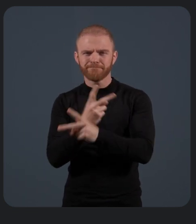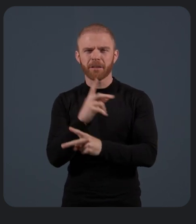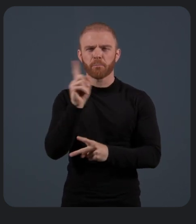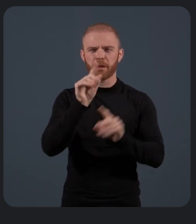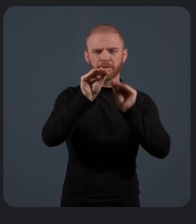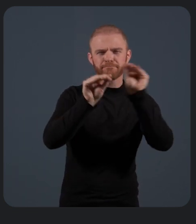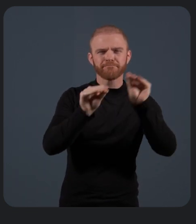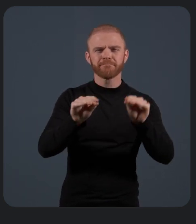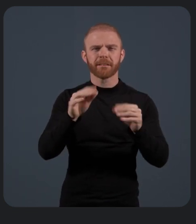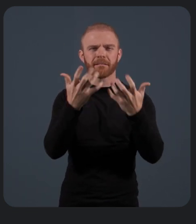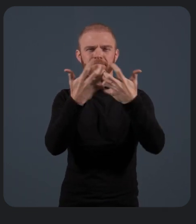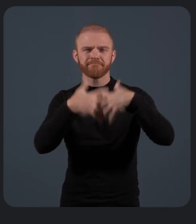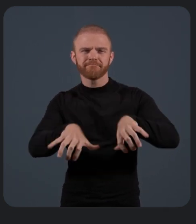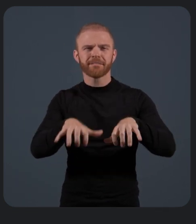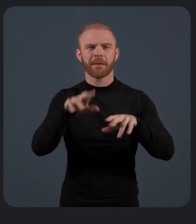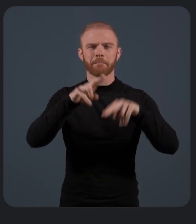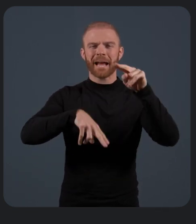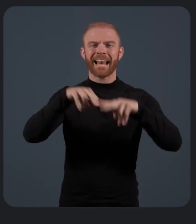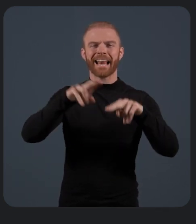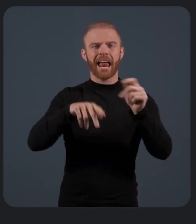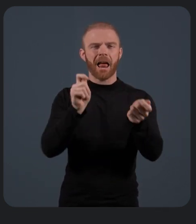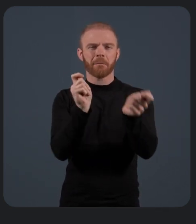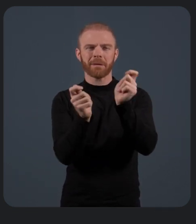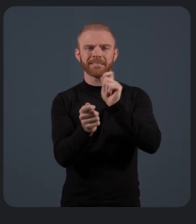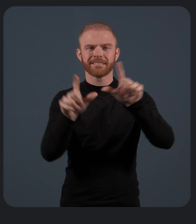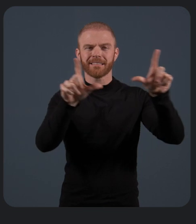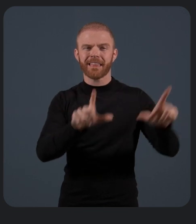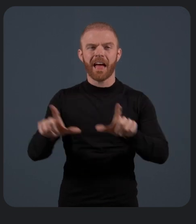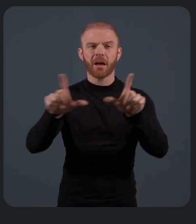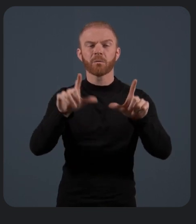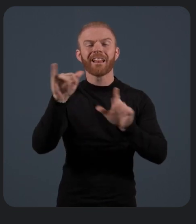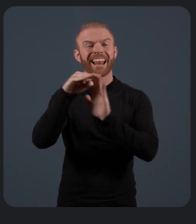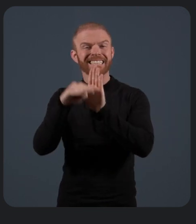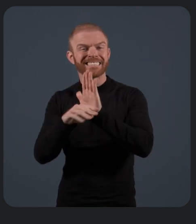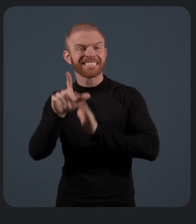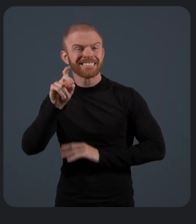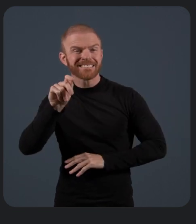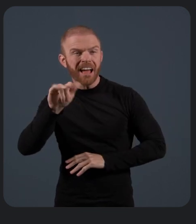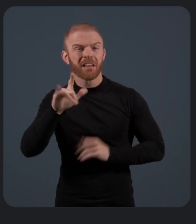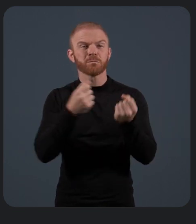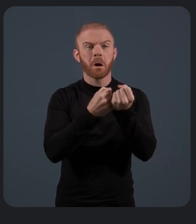you build adaptive layouts, like list detail, supporting panel, and feed.